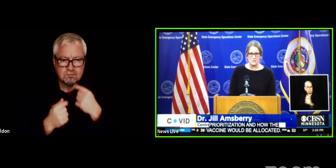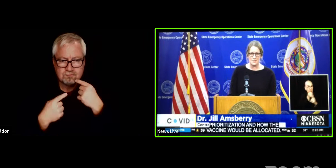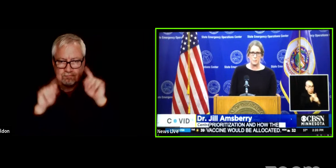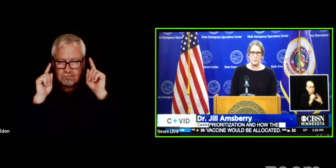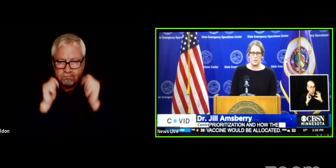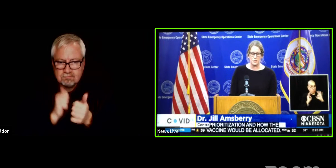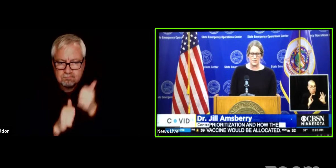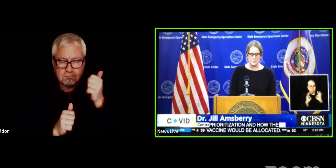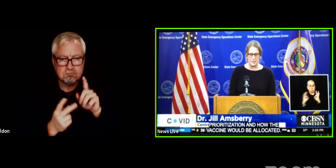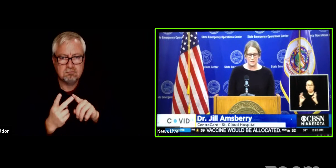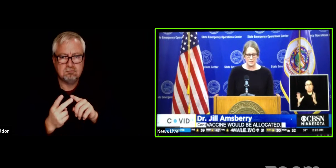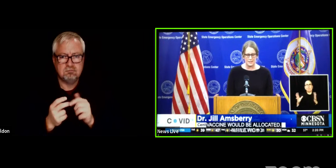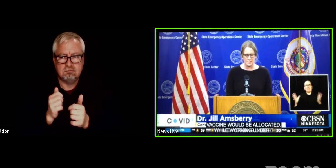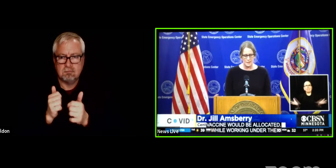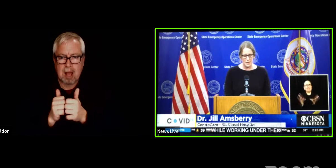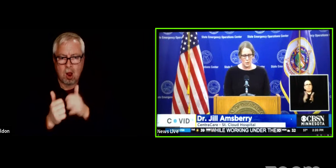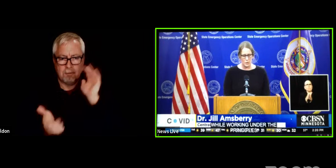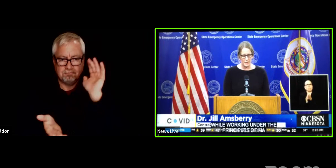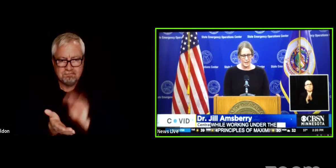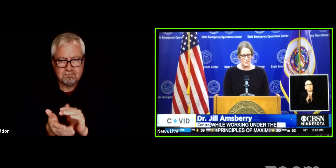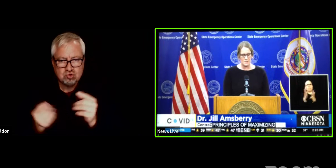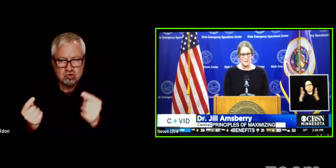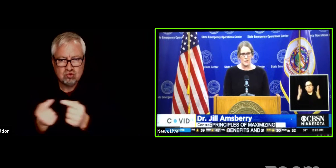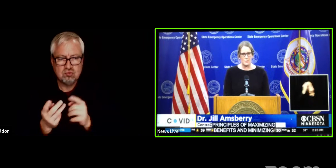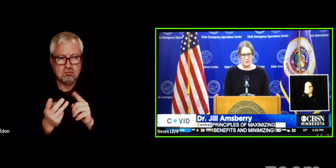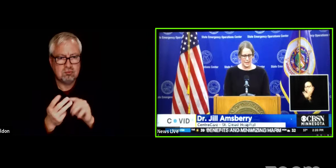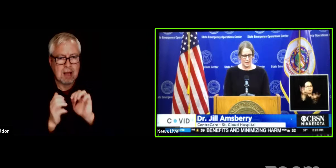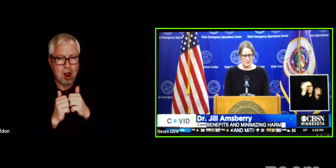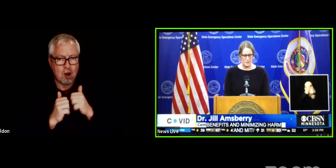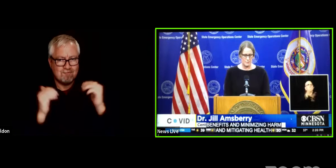AND PROMOTING TRANSPARENCY, WE BEGAN TO DEVELOP A PLAN FOR